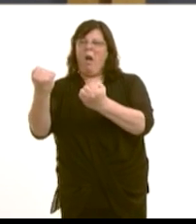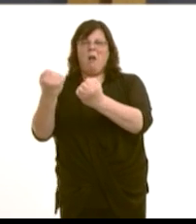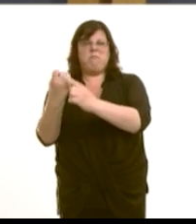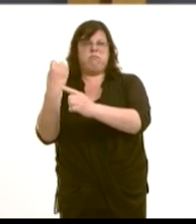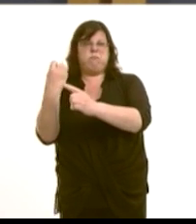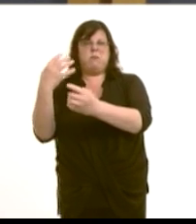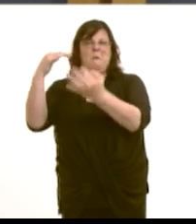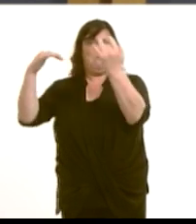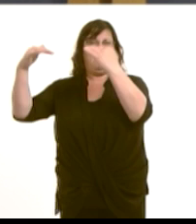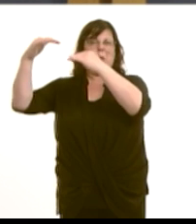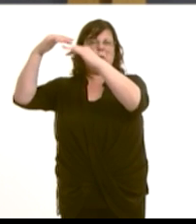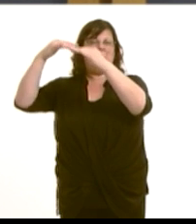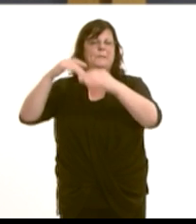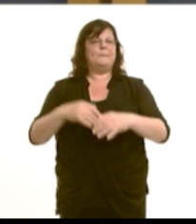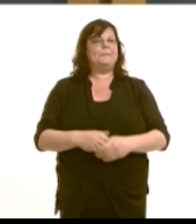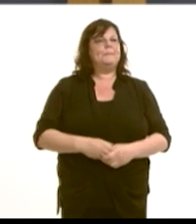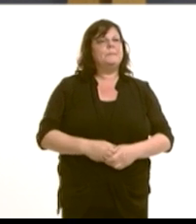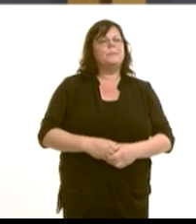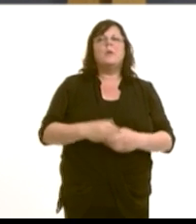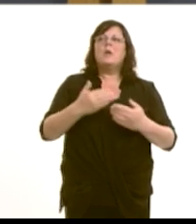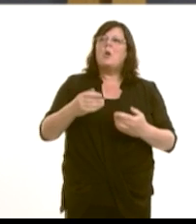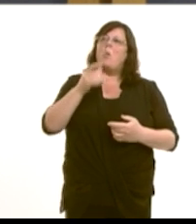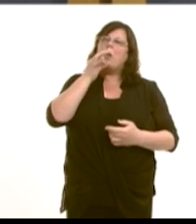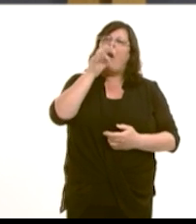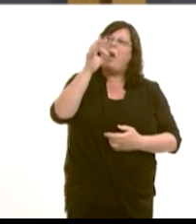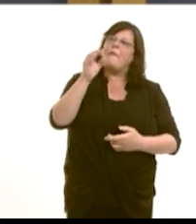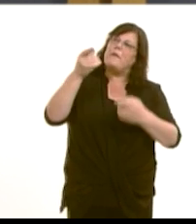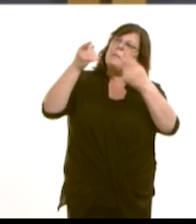instead of a continental one, what discussions has the First Minister had with the International